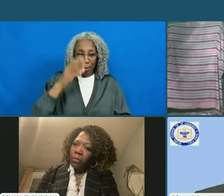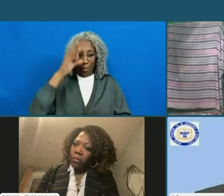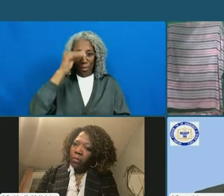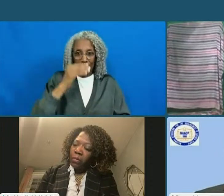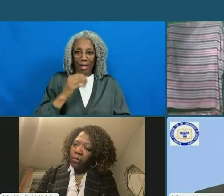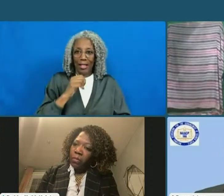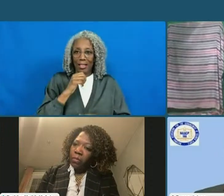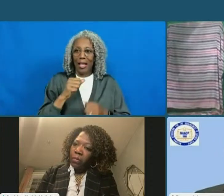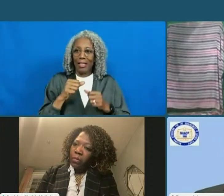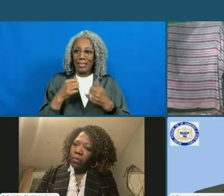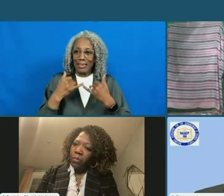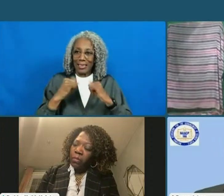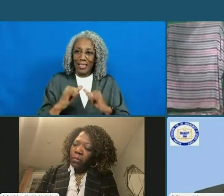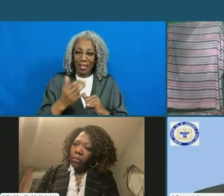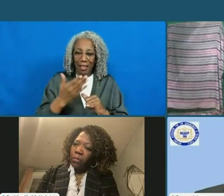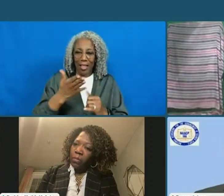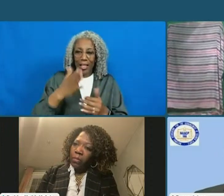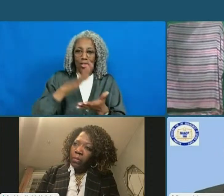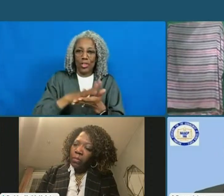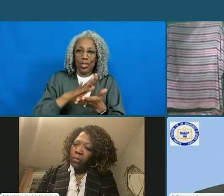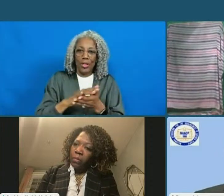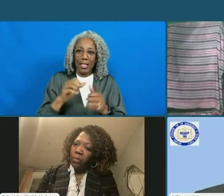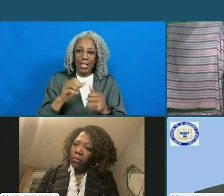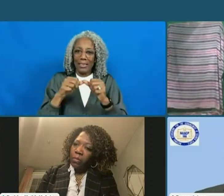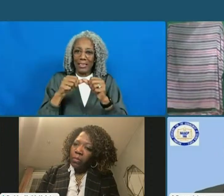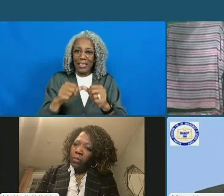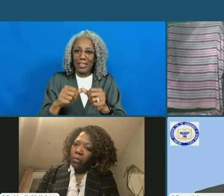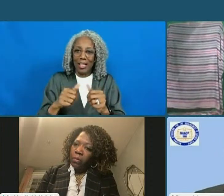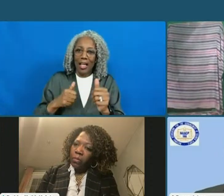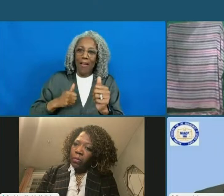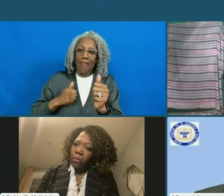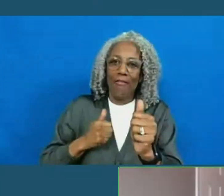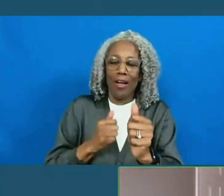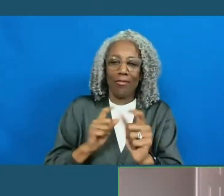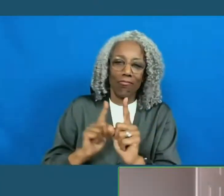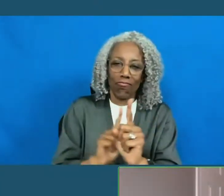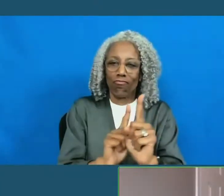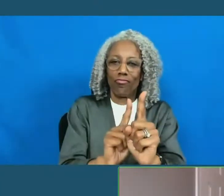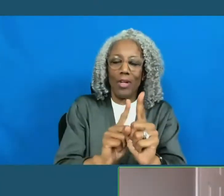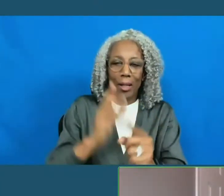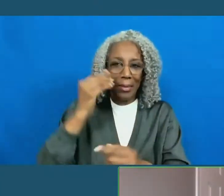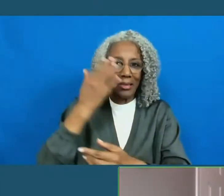you That this part is that although he's no longer at the